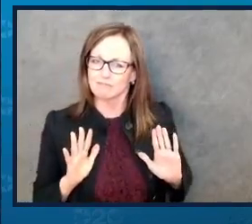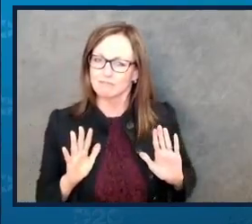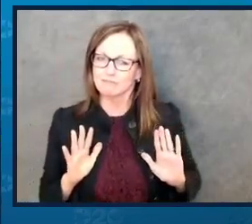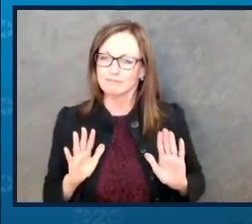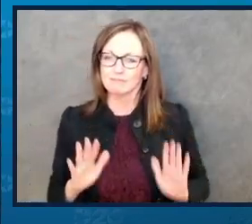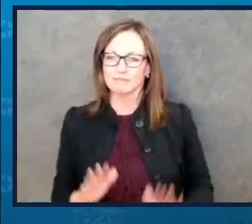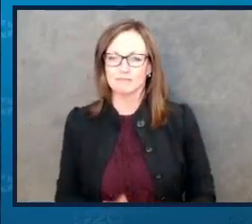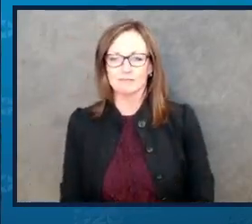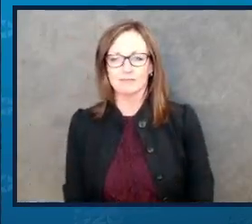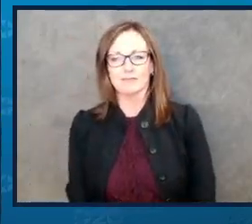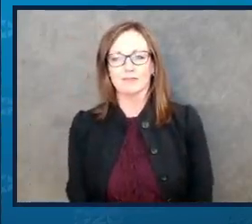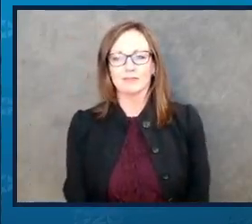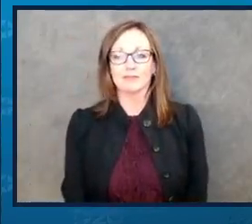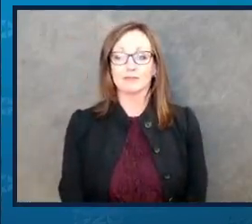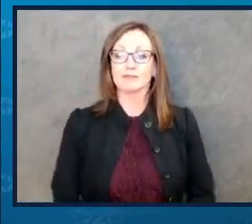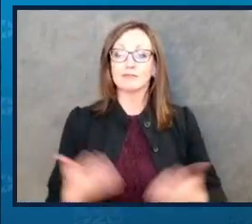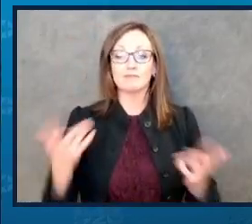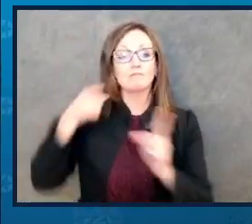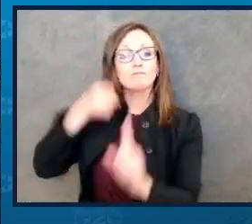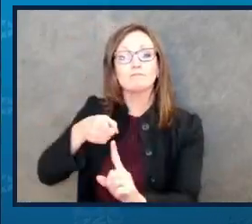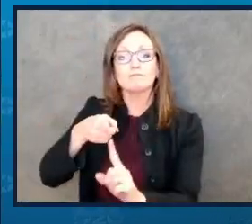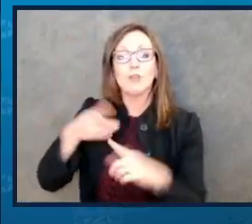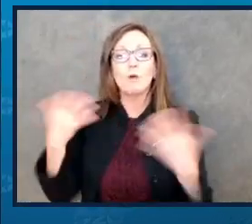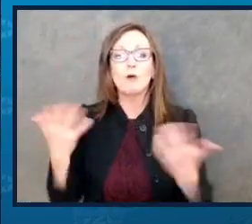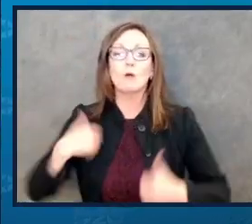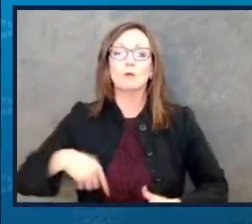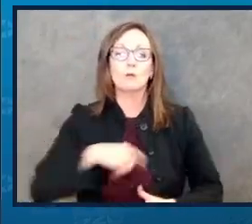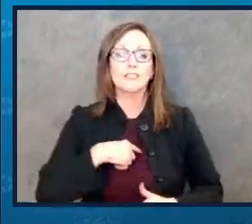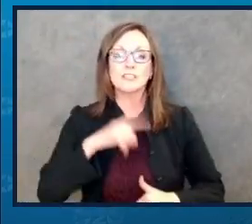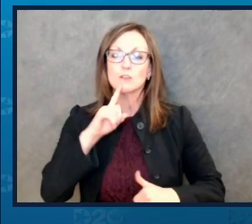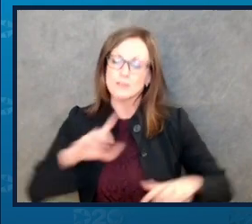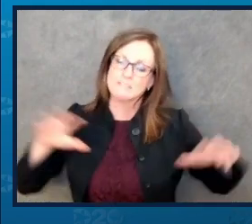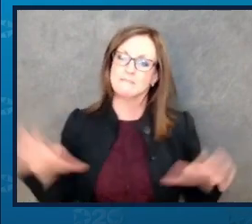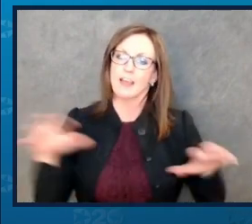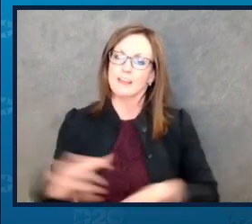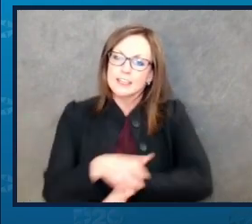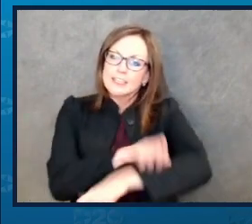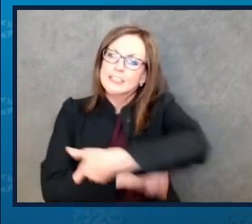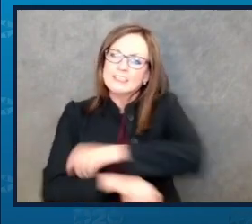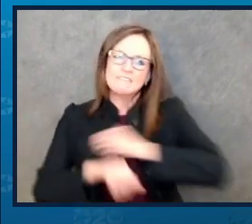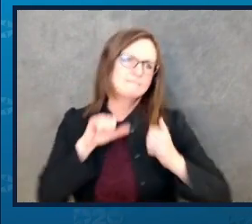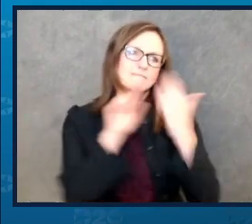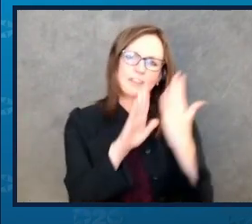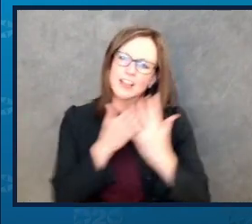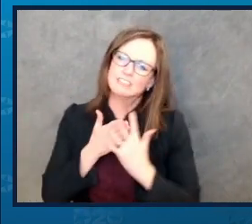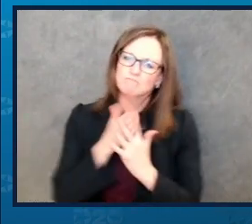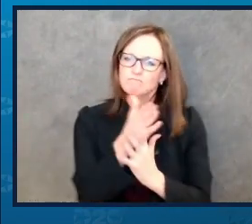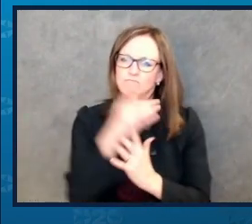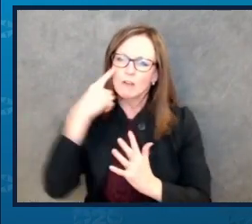WHAT WE'RE FIGHTING FOR WILL HAPPEN BECAUSE WE ARE FIGHTING SO STRONGLY FOR IT. WE ARE GOING TO MAKE THIS CHANGE.